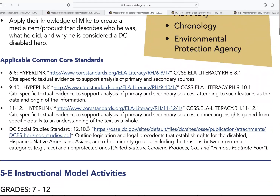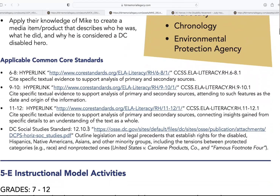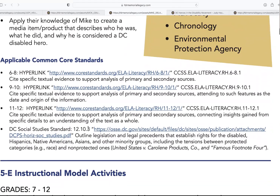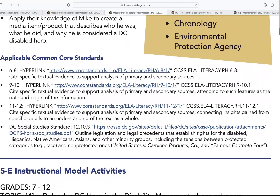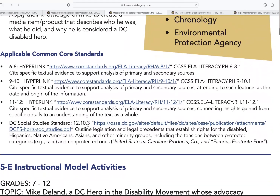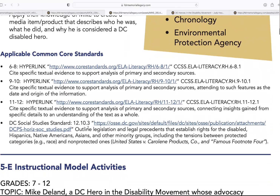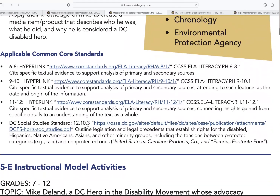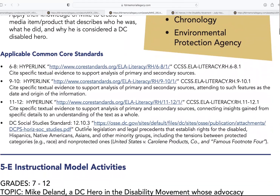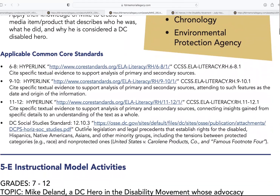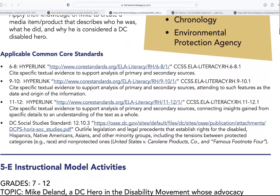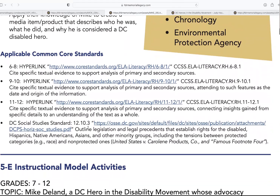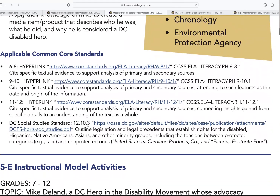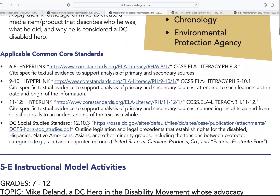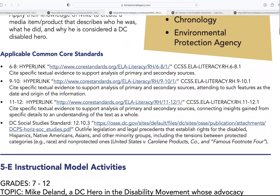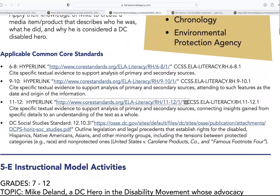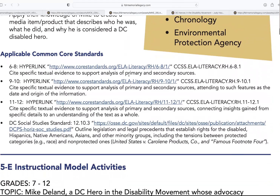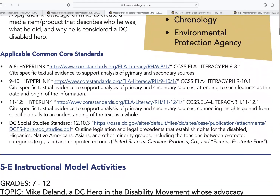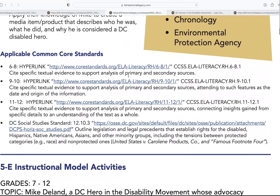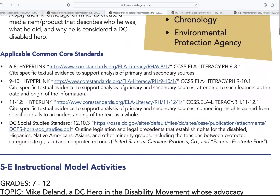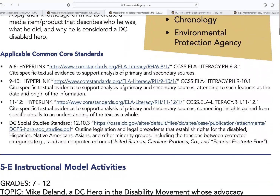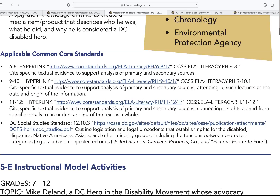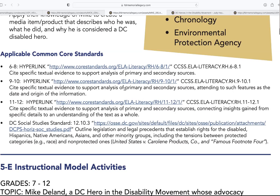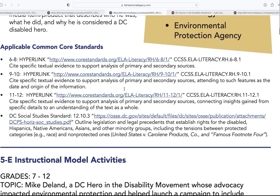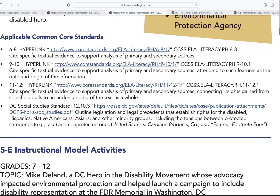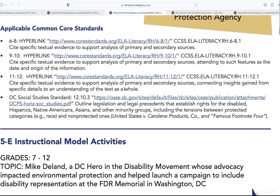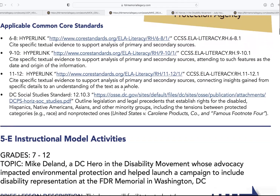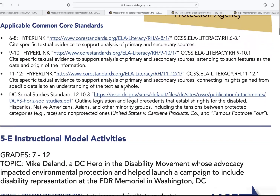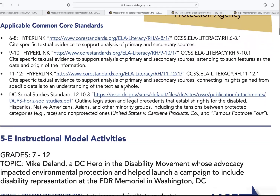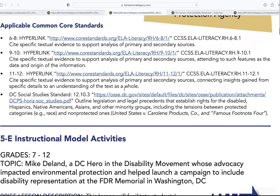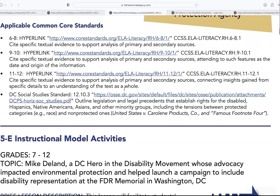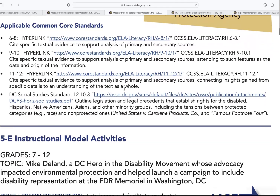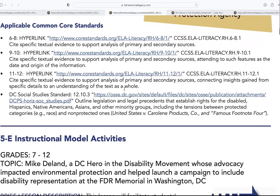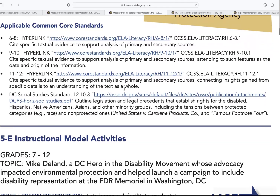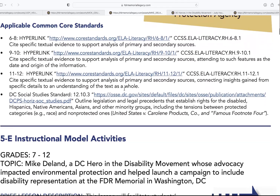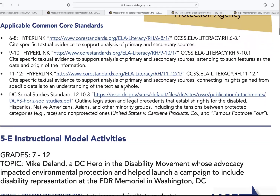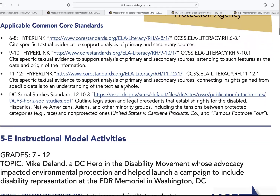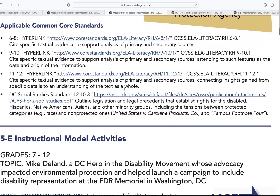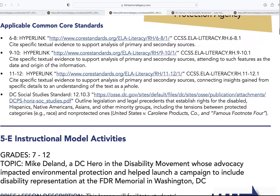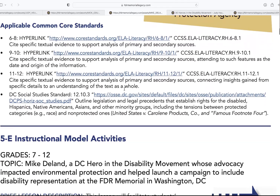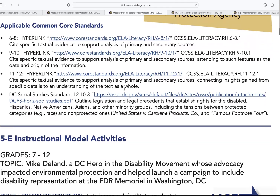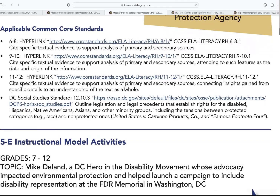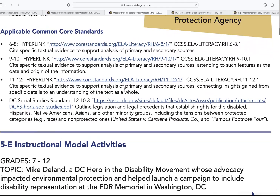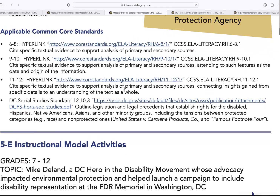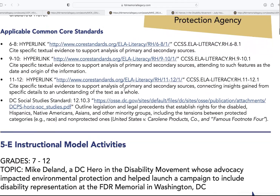The plans had to reflect a variety of learning, modalities, and styles.